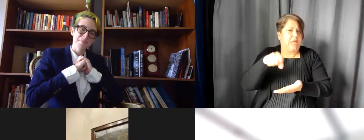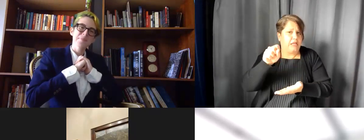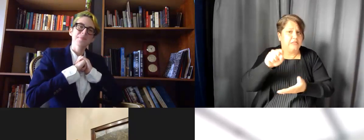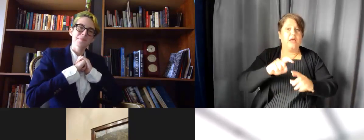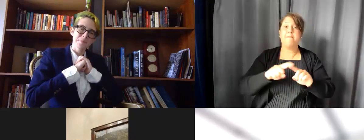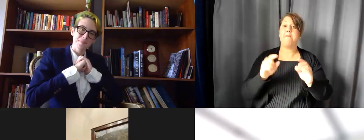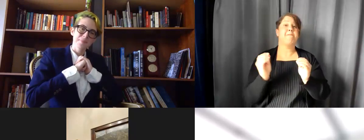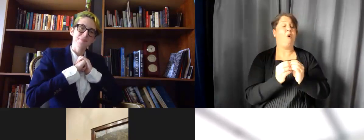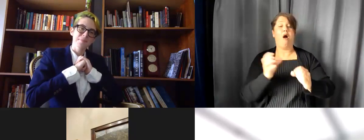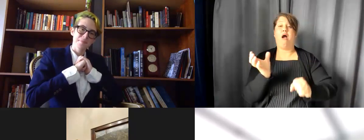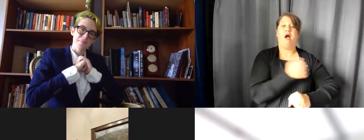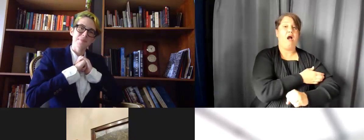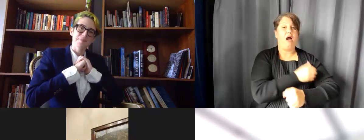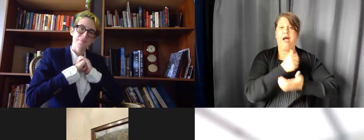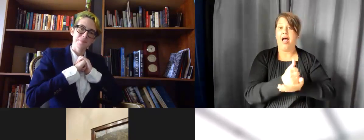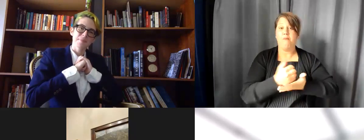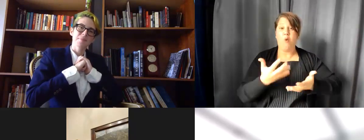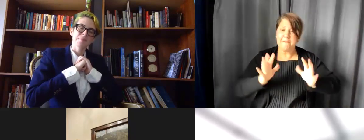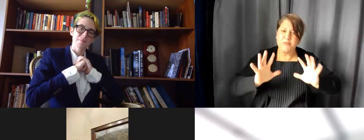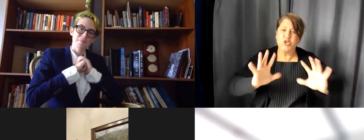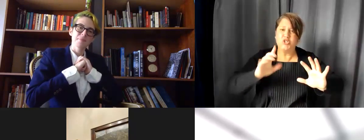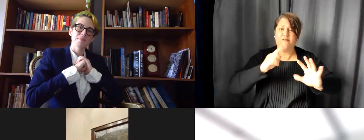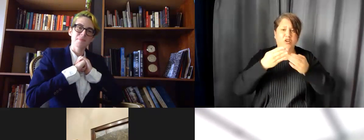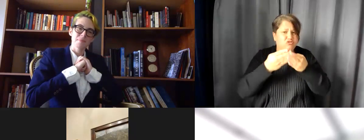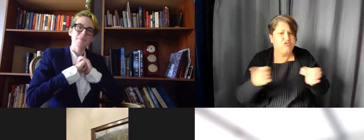Jordan Radford: either right out loud or presented in Braille for me in the first place.